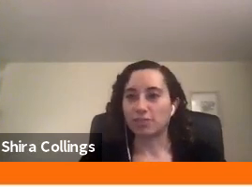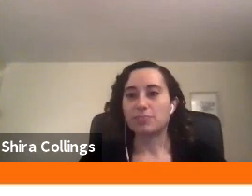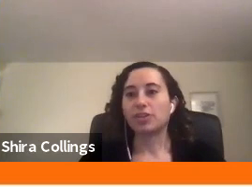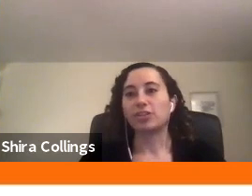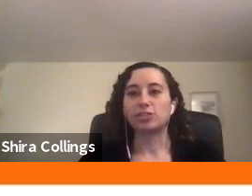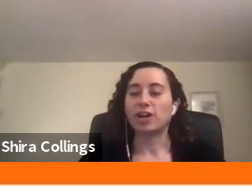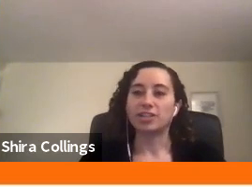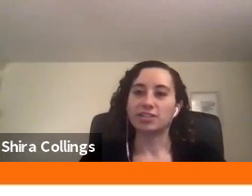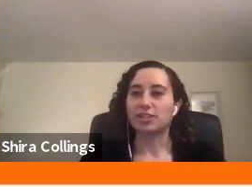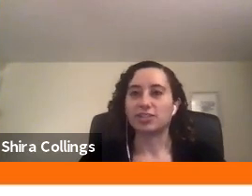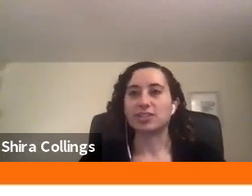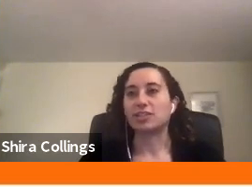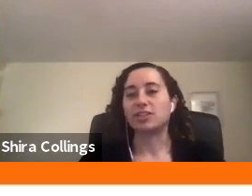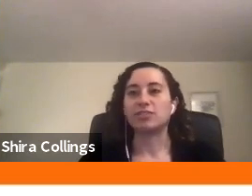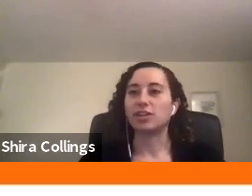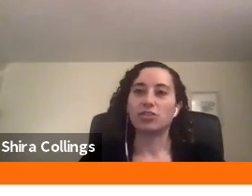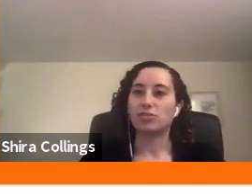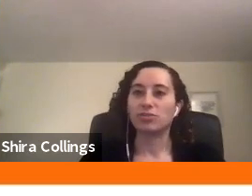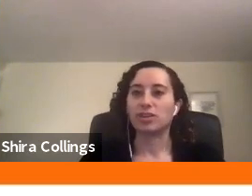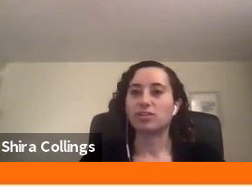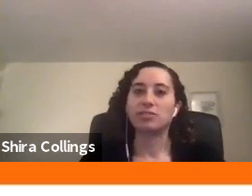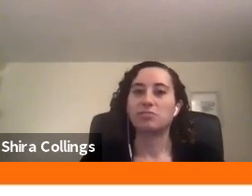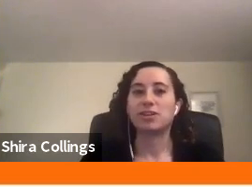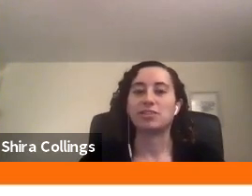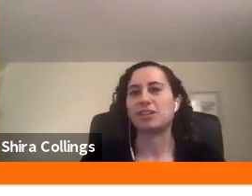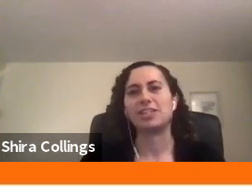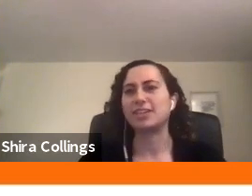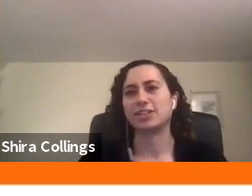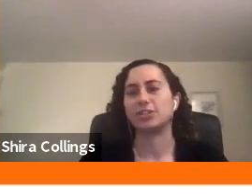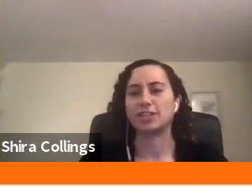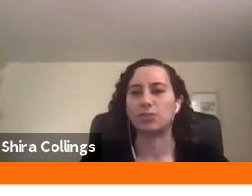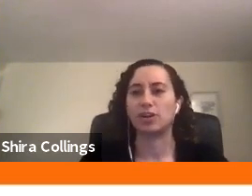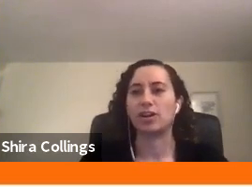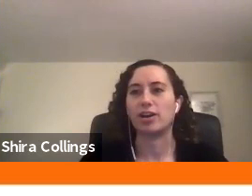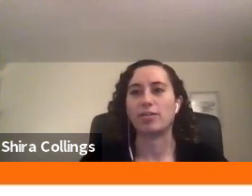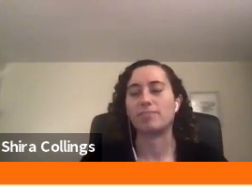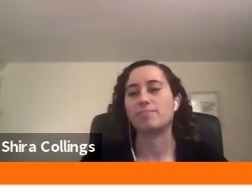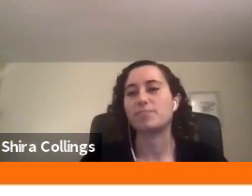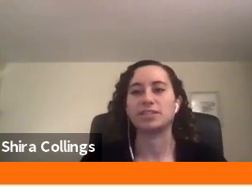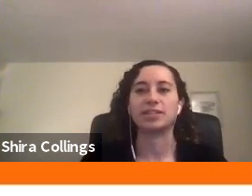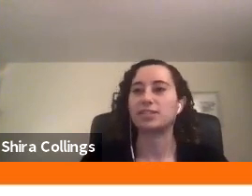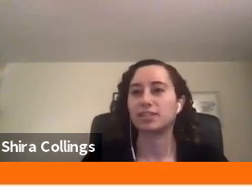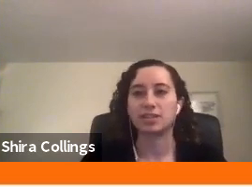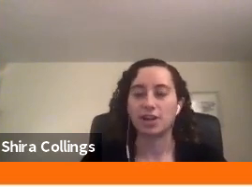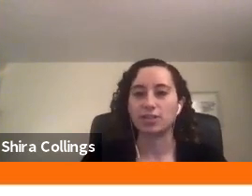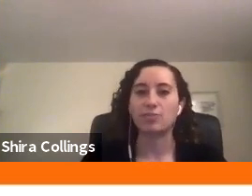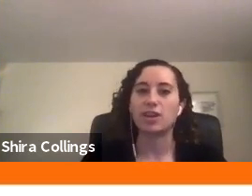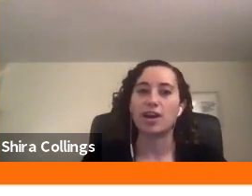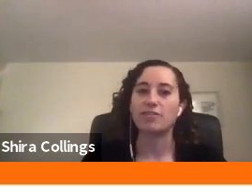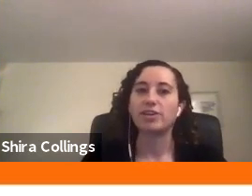health settings. As a way to improve MOOD. And I think especially for people in larger bodies, there is this idea